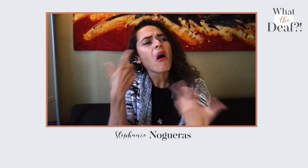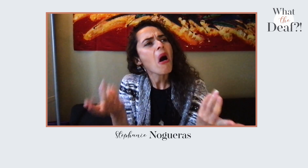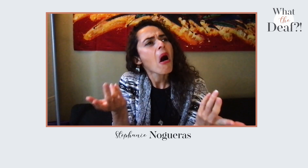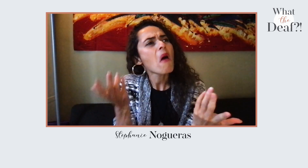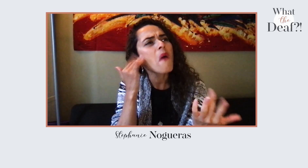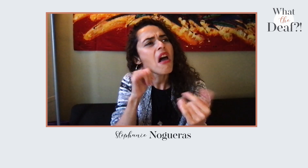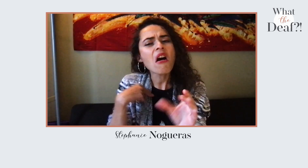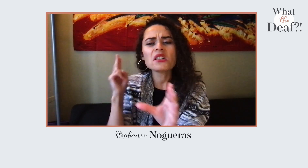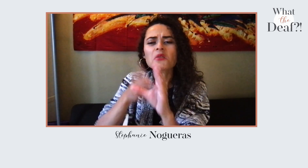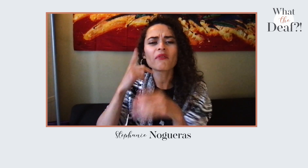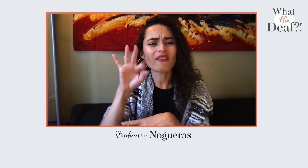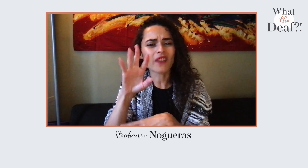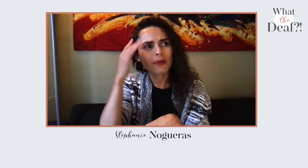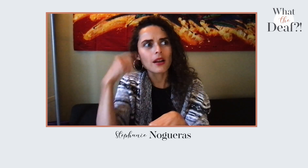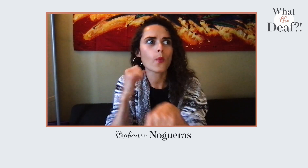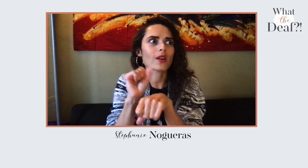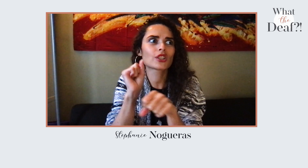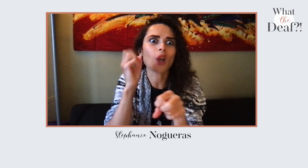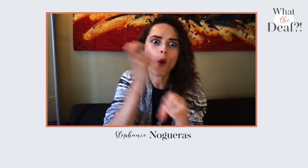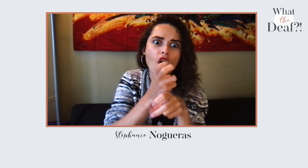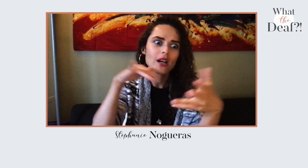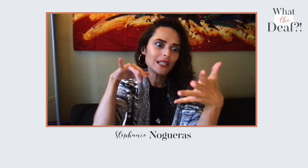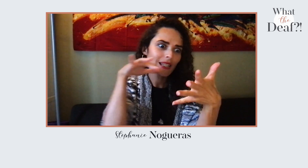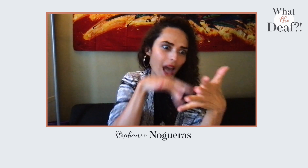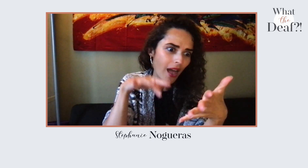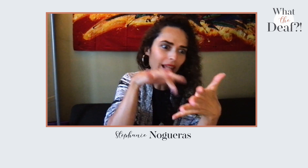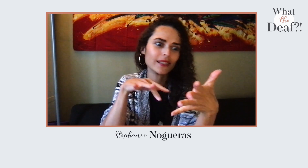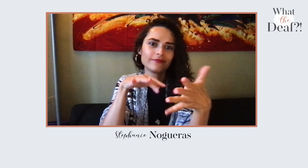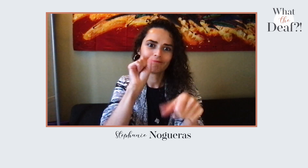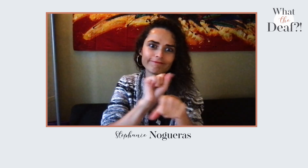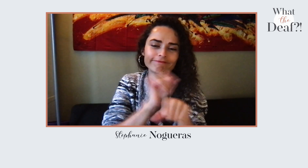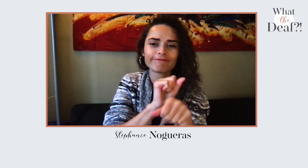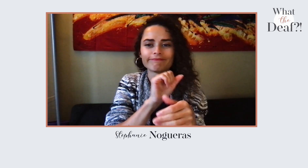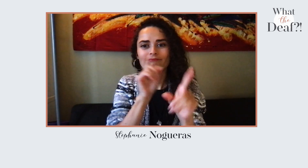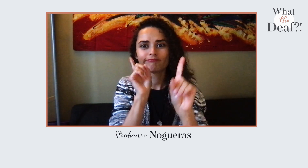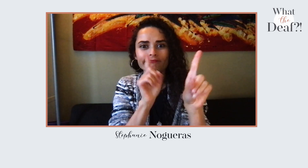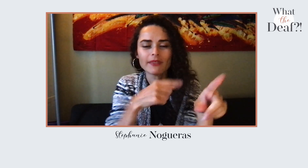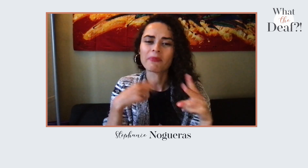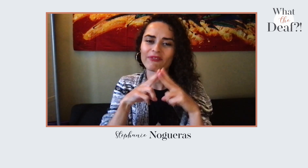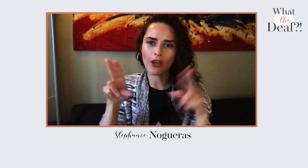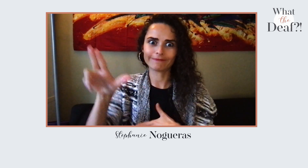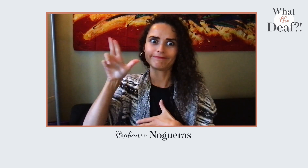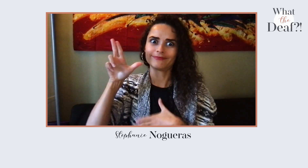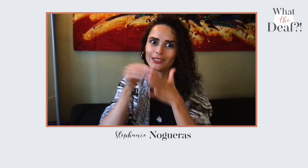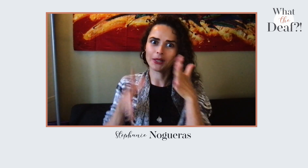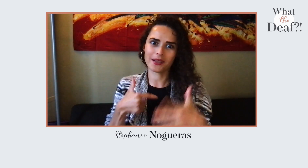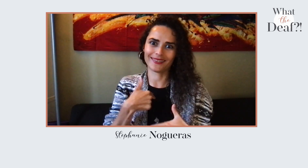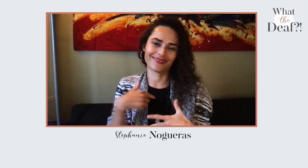and when I saw that club, before I joined, I thought it was going to be difficult, because I'm really big on studying. You know, I was a very diligent student